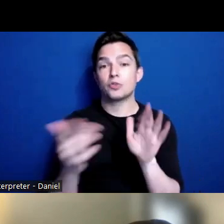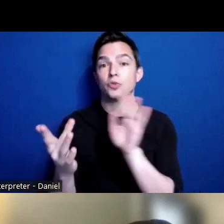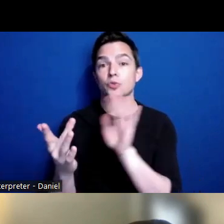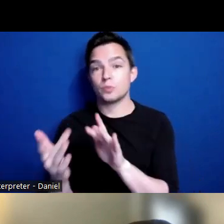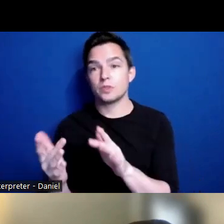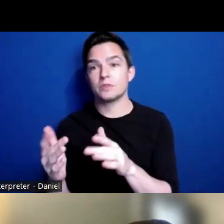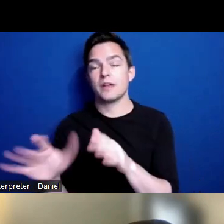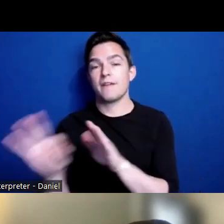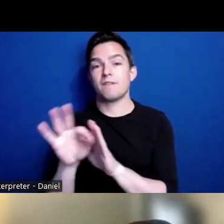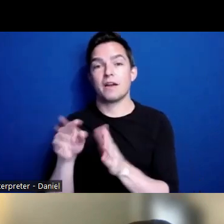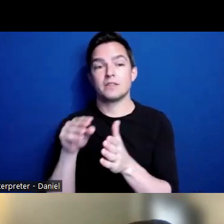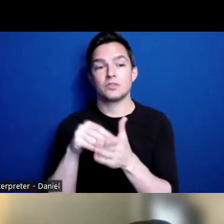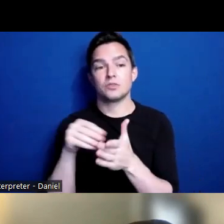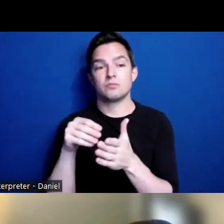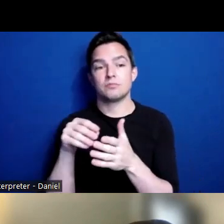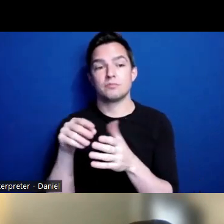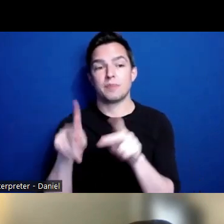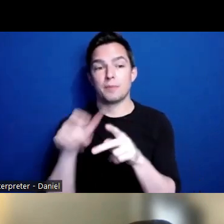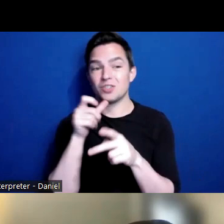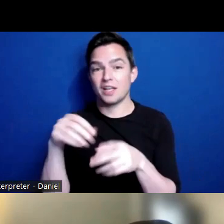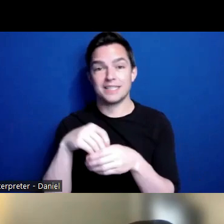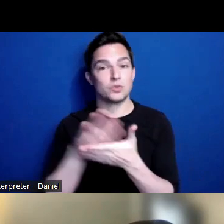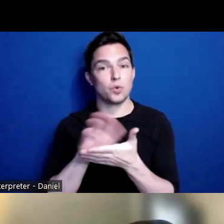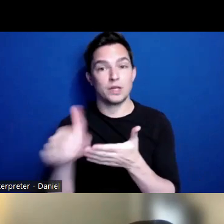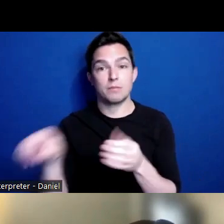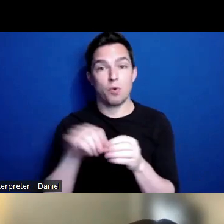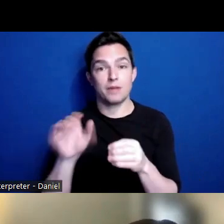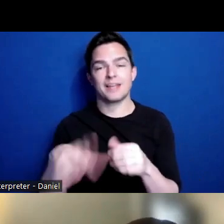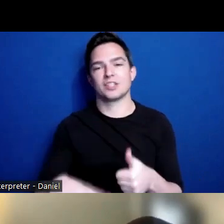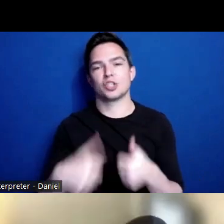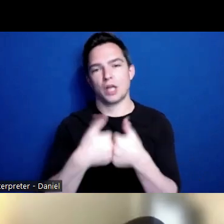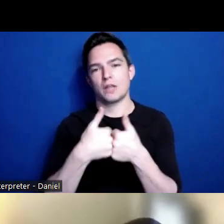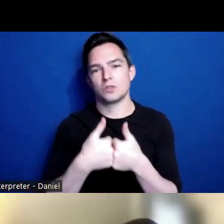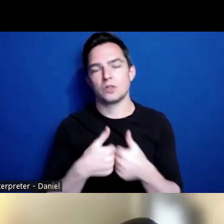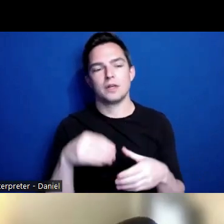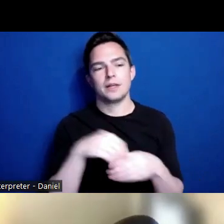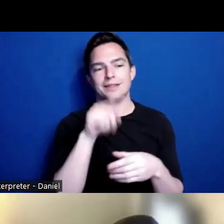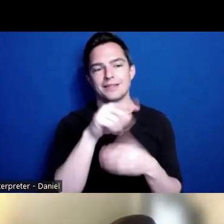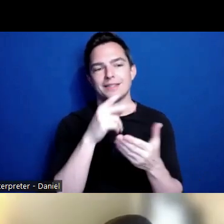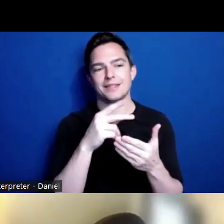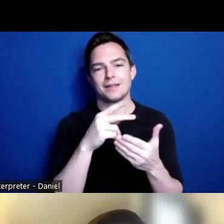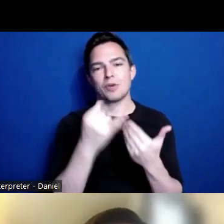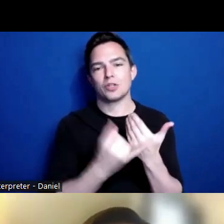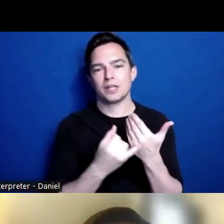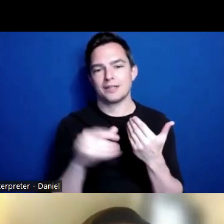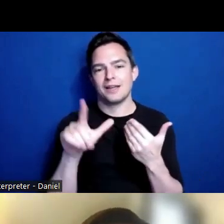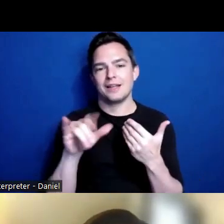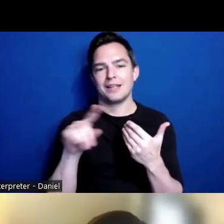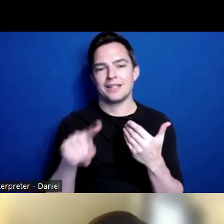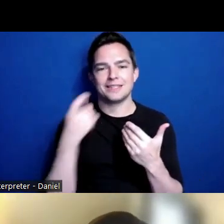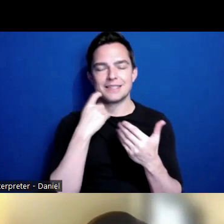longer in school is more challenging. So, in this project, as Liz mentioned, we have really tried to